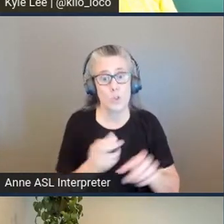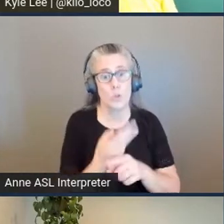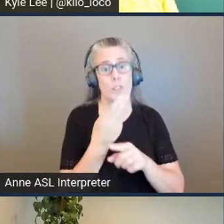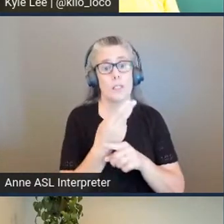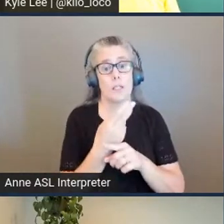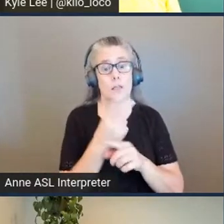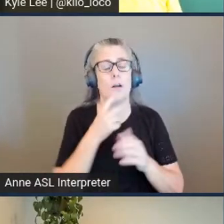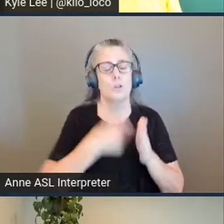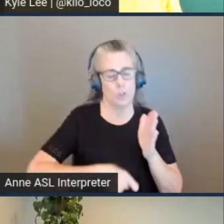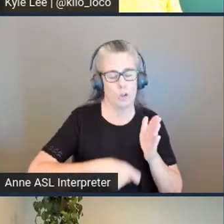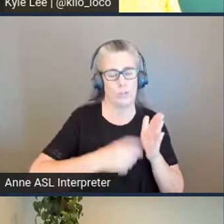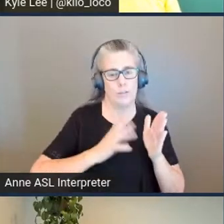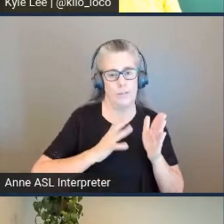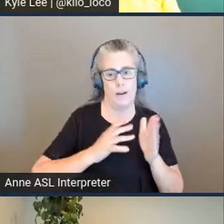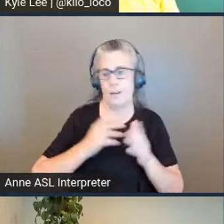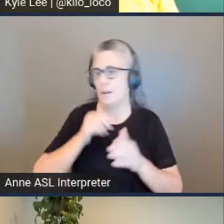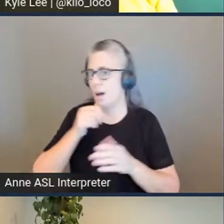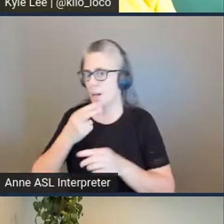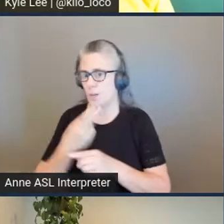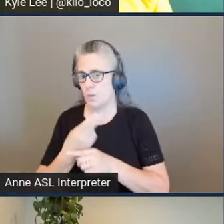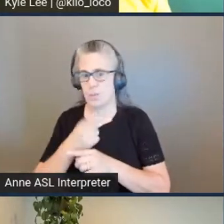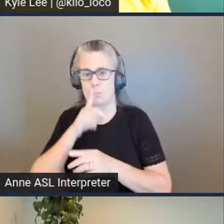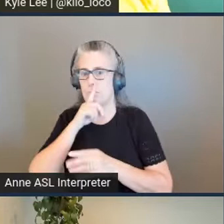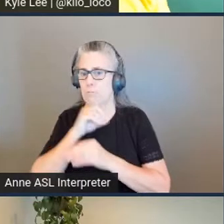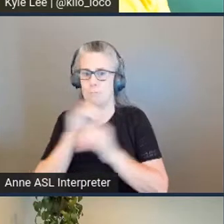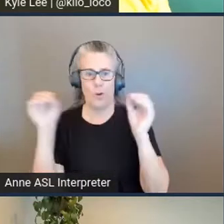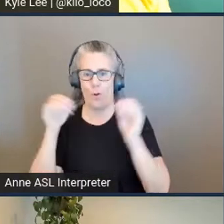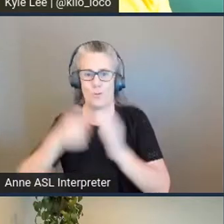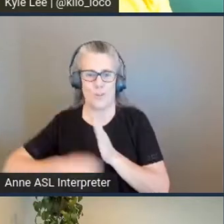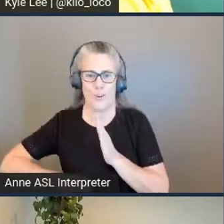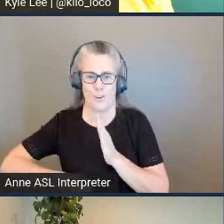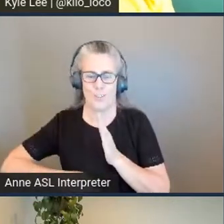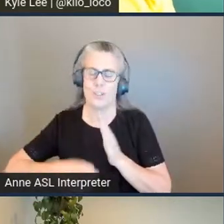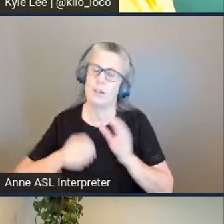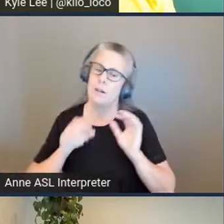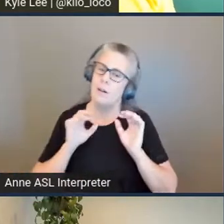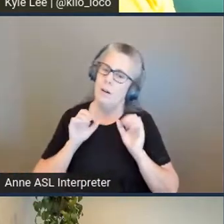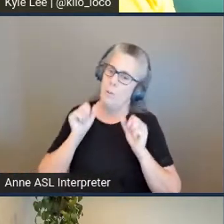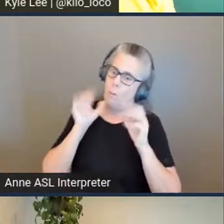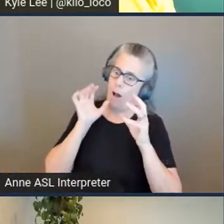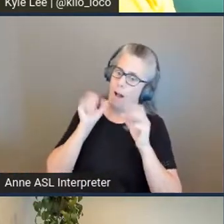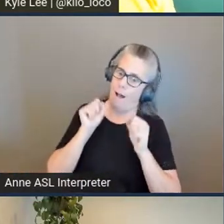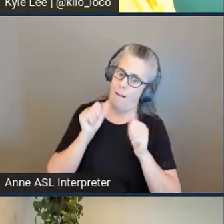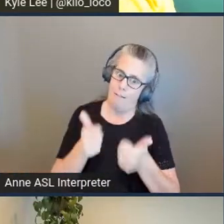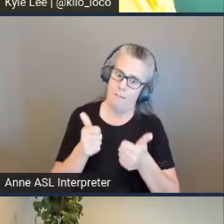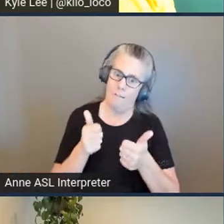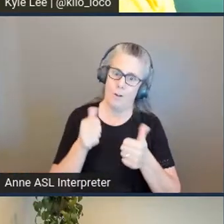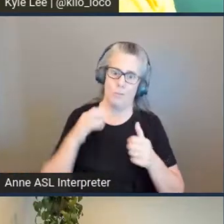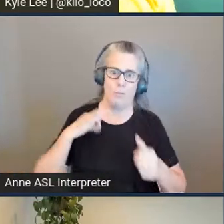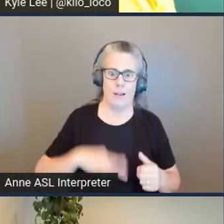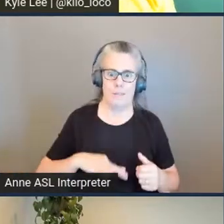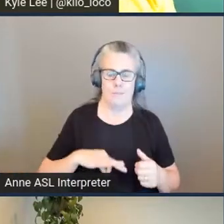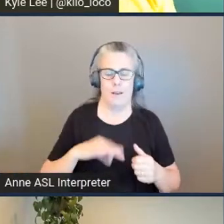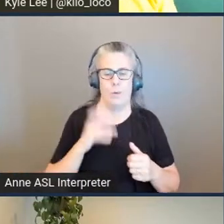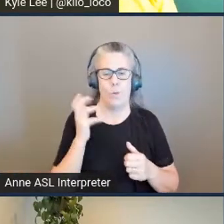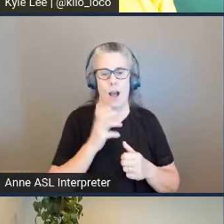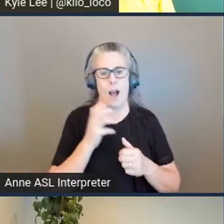That's a big reason. That's a big reason to use this because ultimately, I mean, especially if it's not super time critical. Right, exactly. - Actually perfectly fine